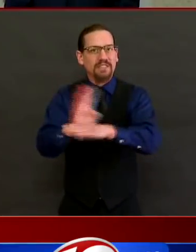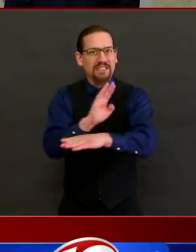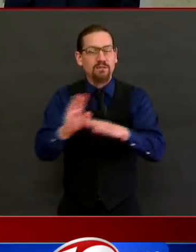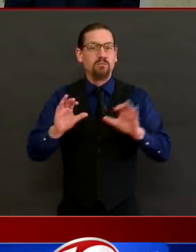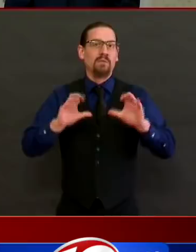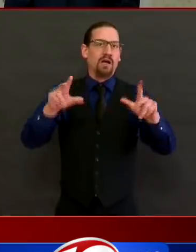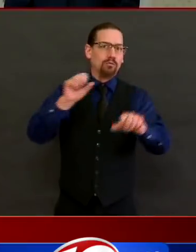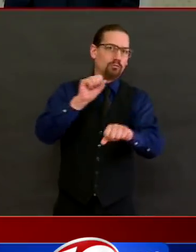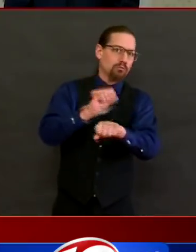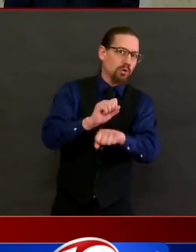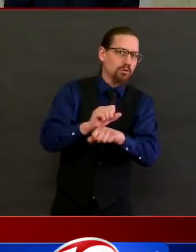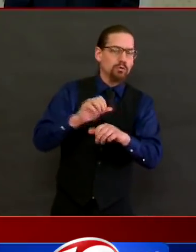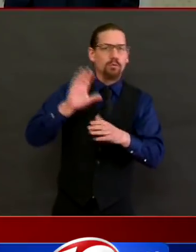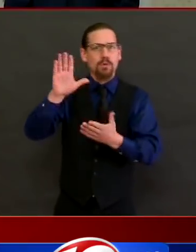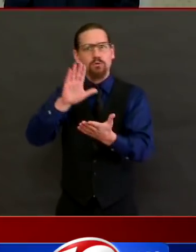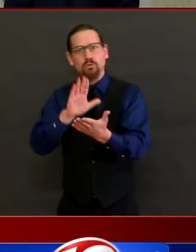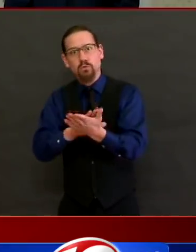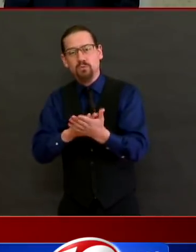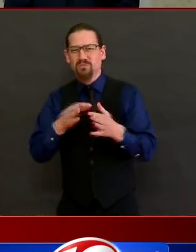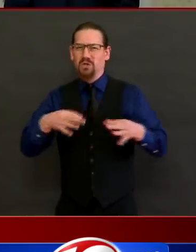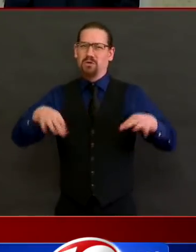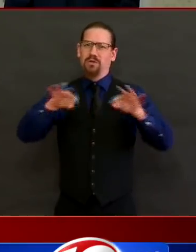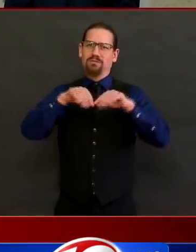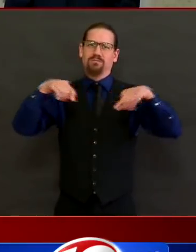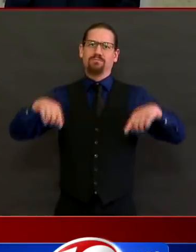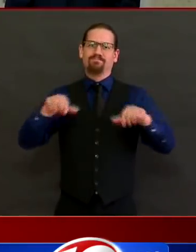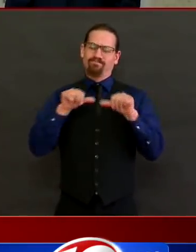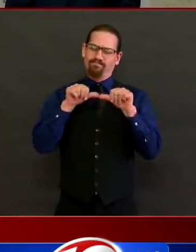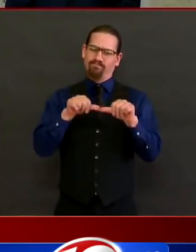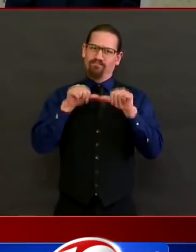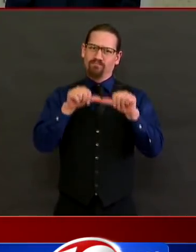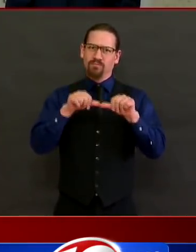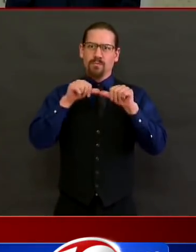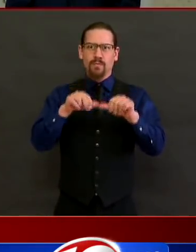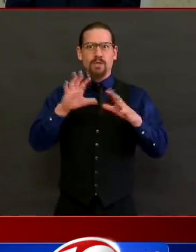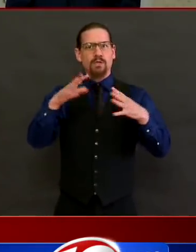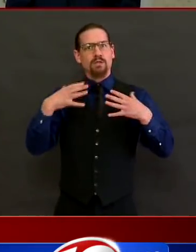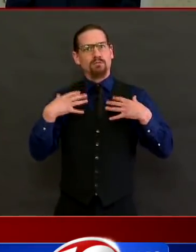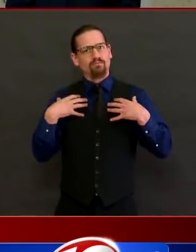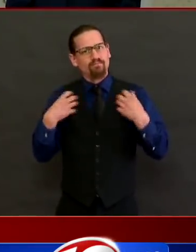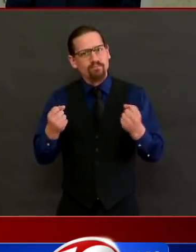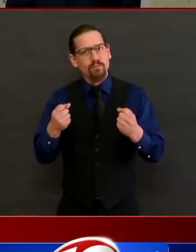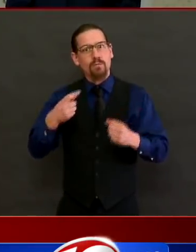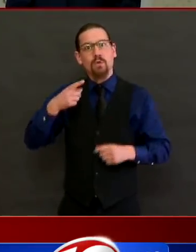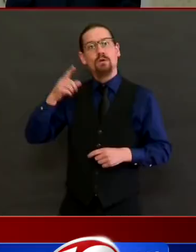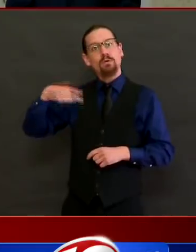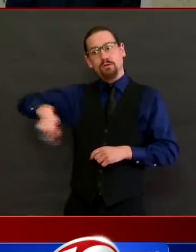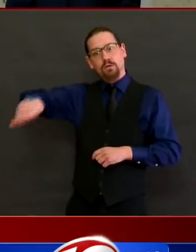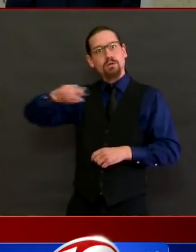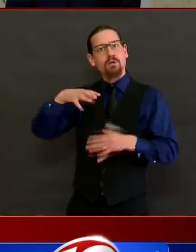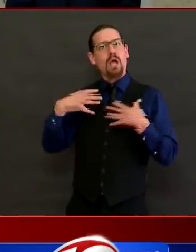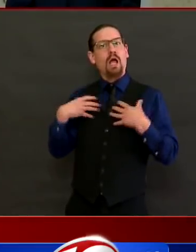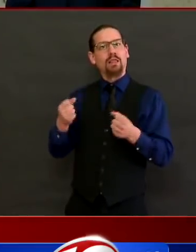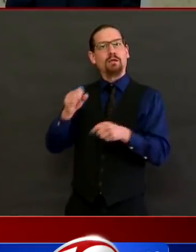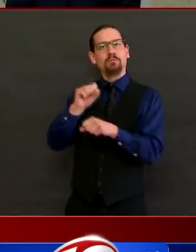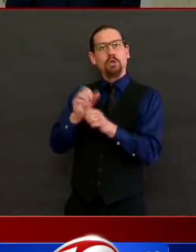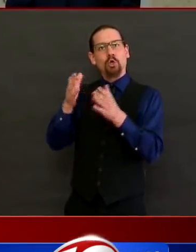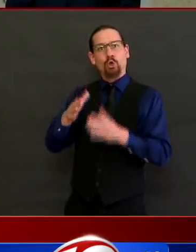DOING. I WOULD JUST ASK YOU TO CONTINUE YOUR HEROISM, ALL OF YOU.